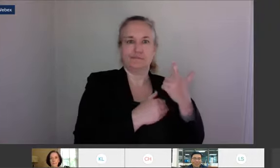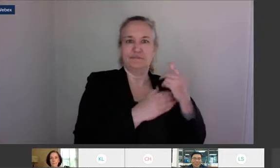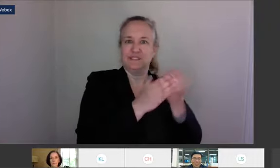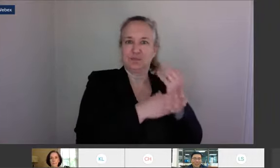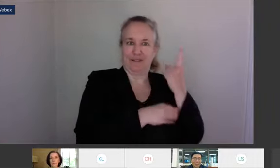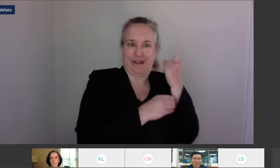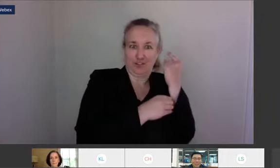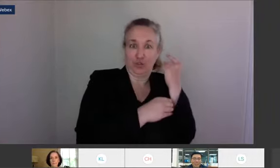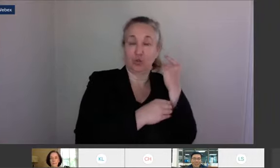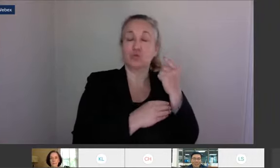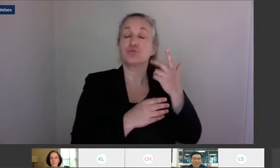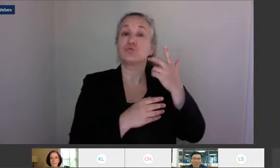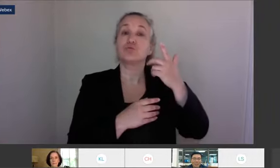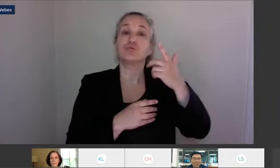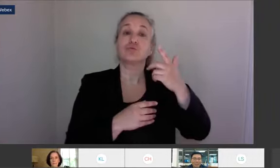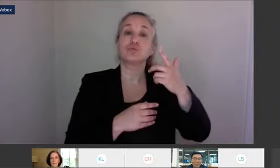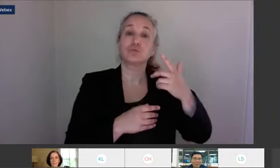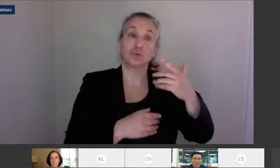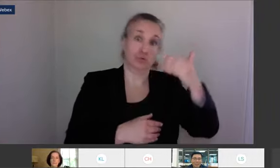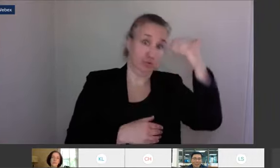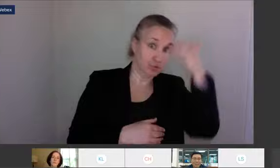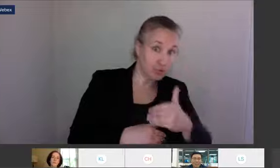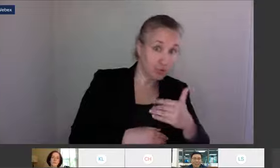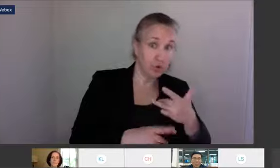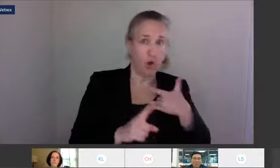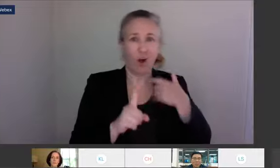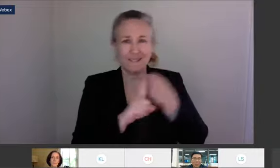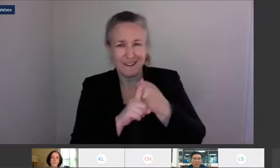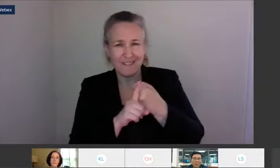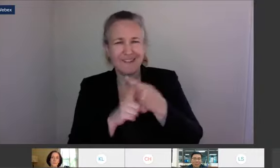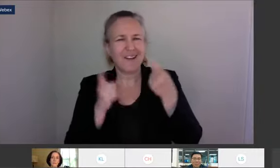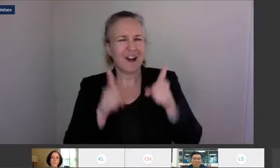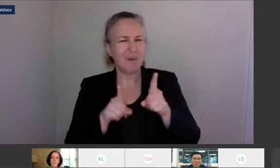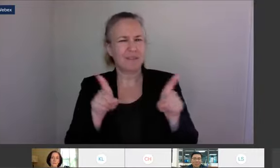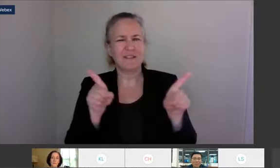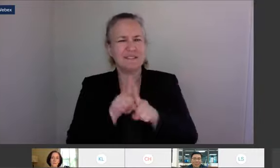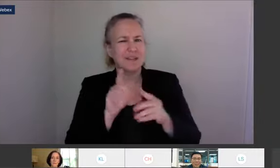stroke and heart attack happen at the same frequency if not more with Covid19